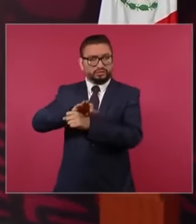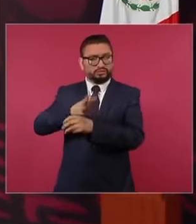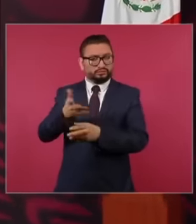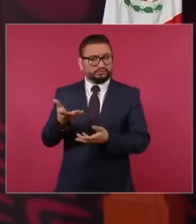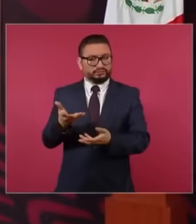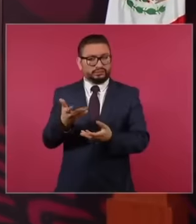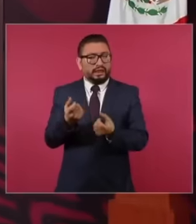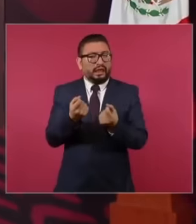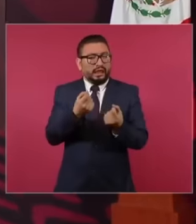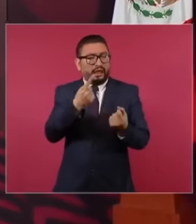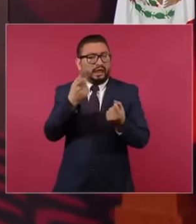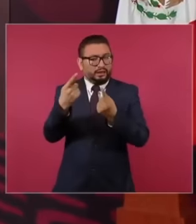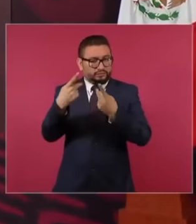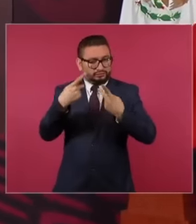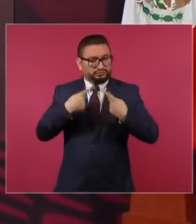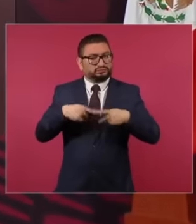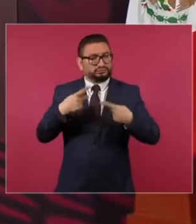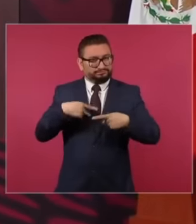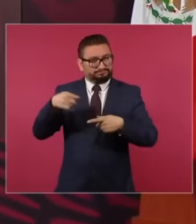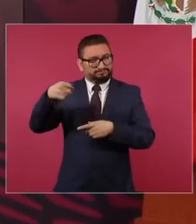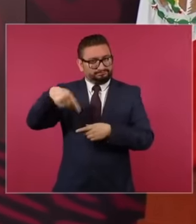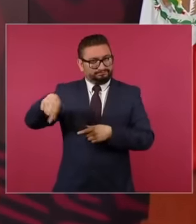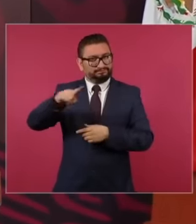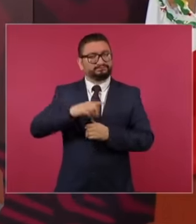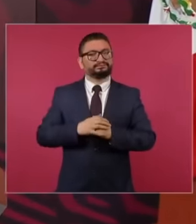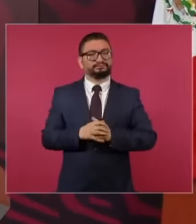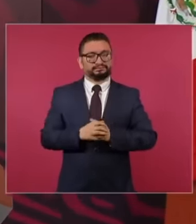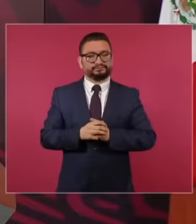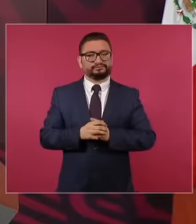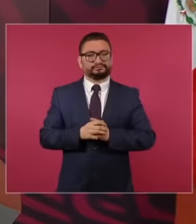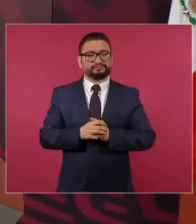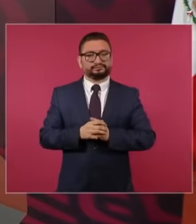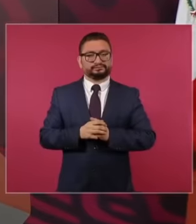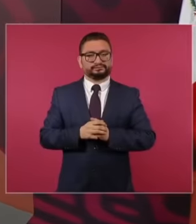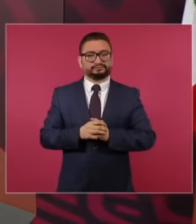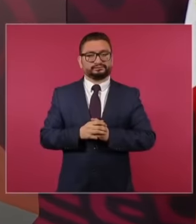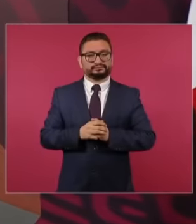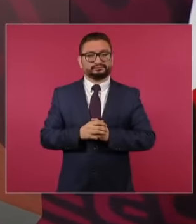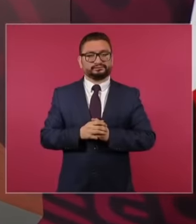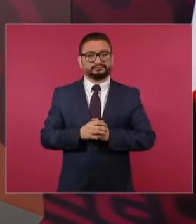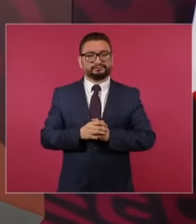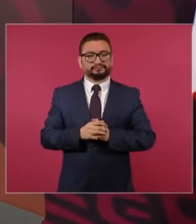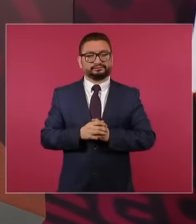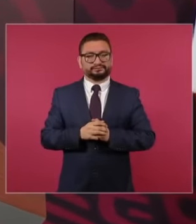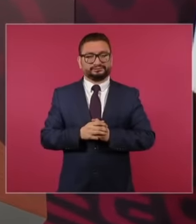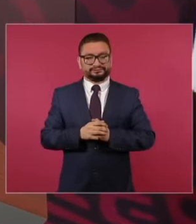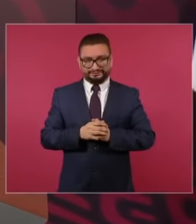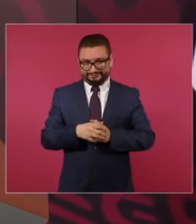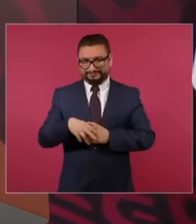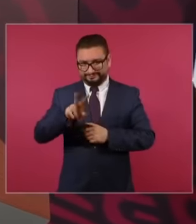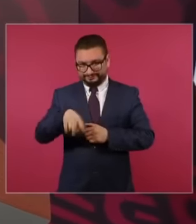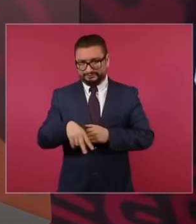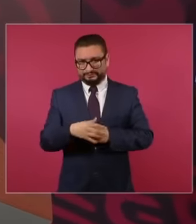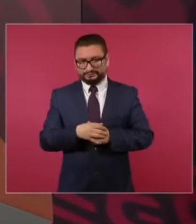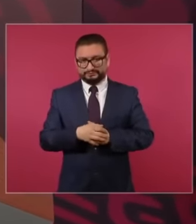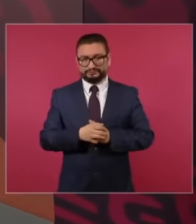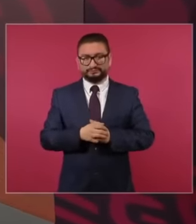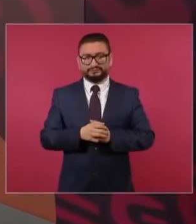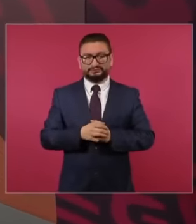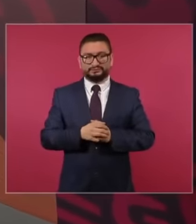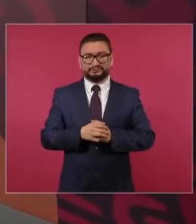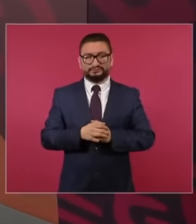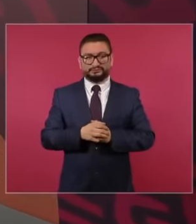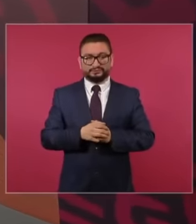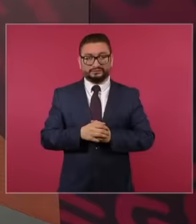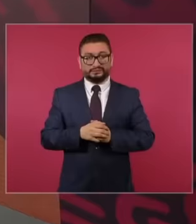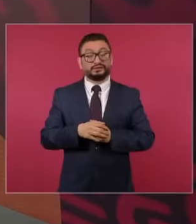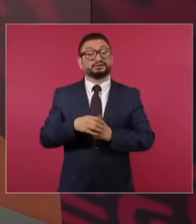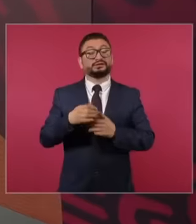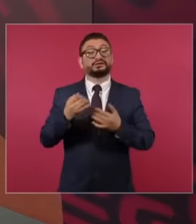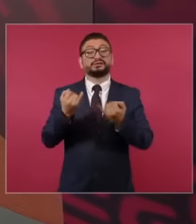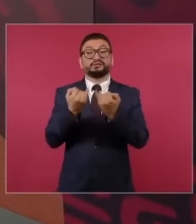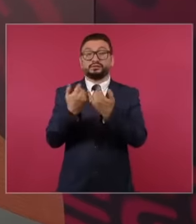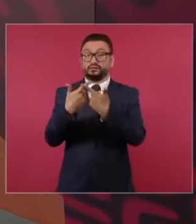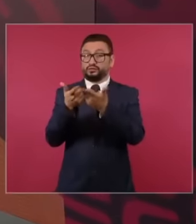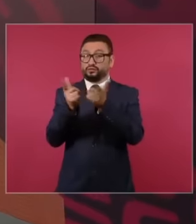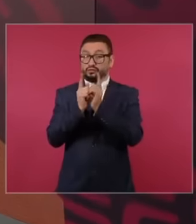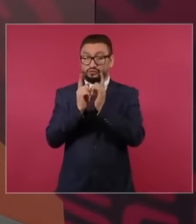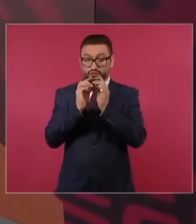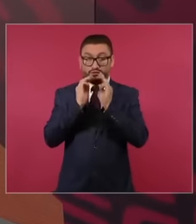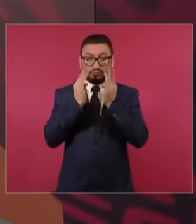characters are immune. This is what non-crime and the crime of both